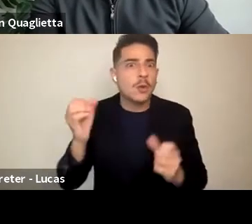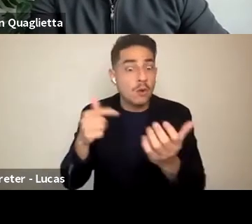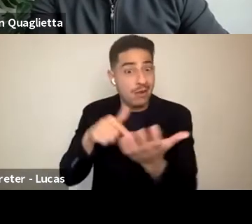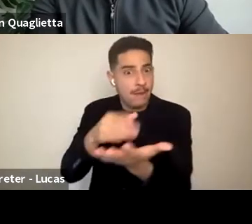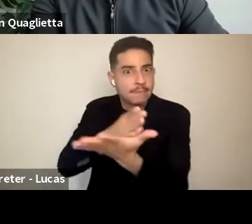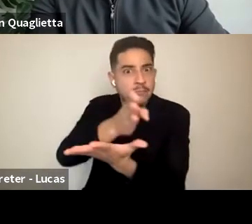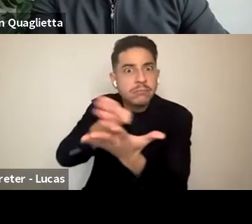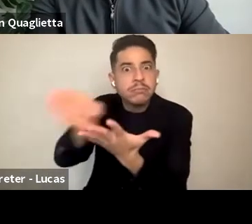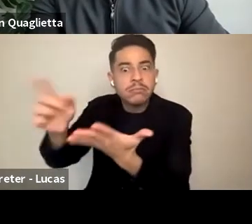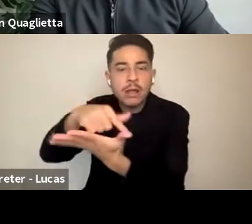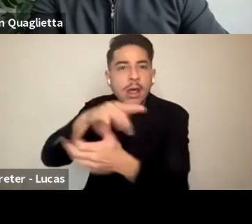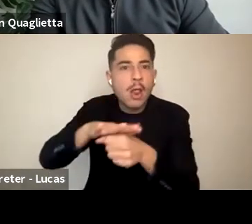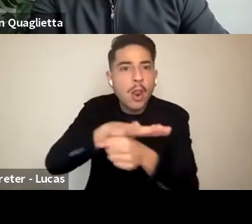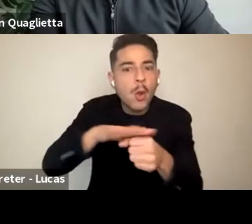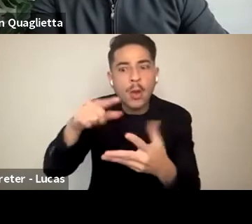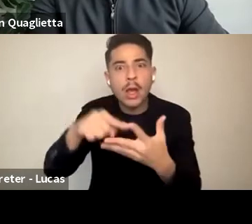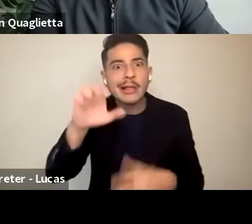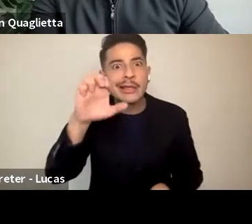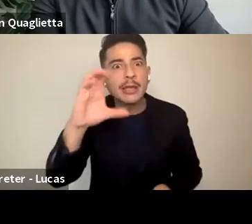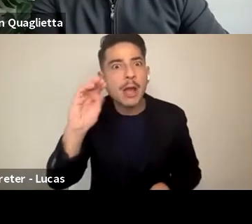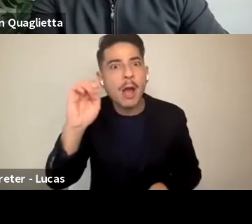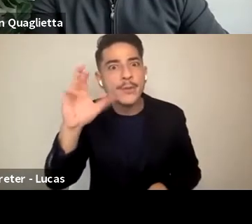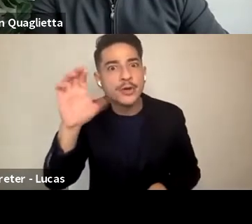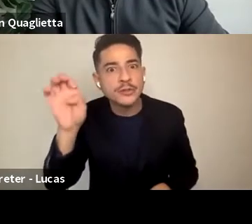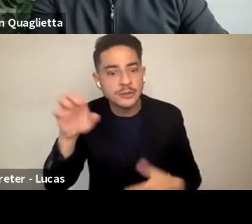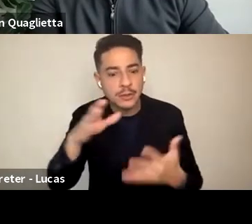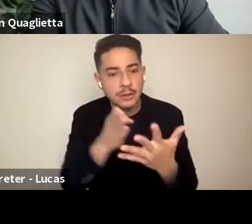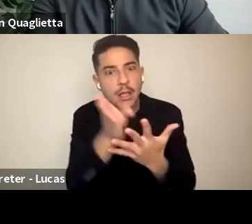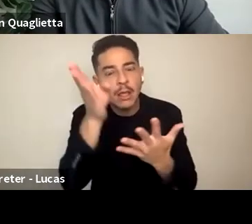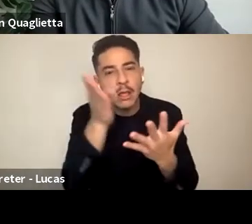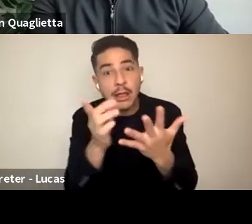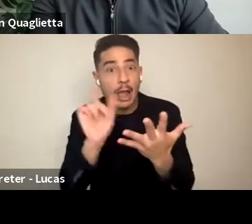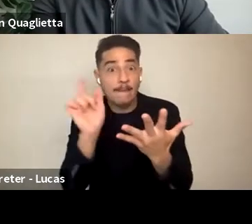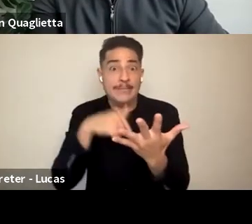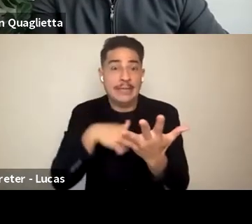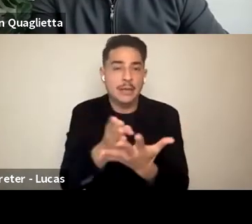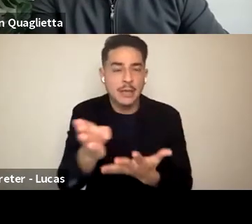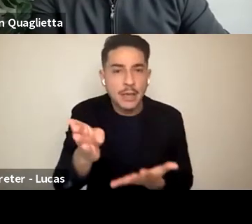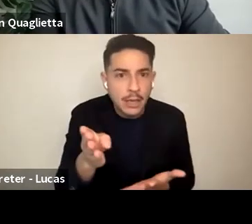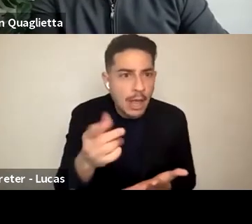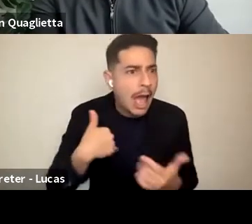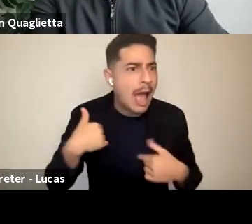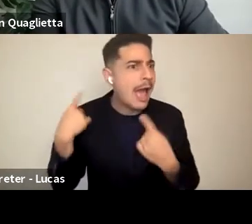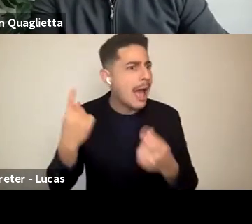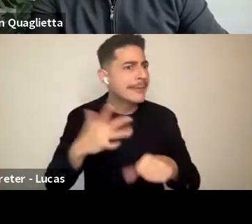There's come I haven't touched code in 15 years, so there's